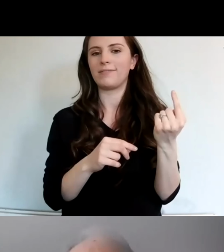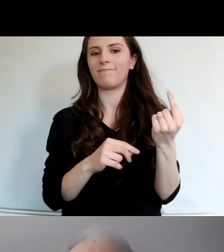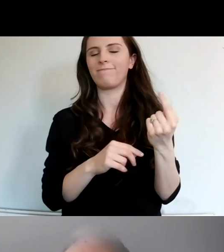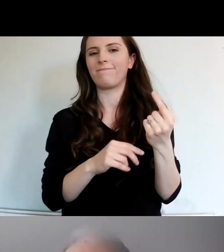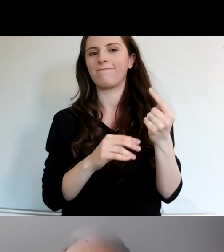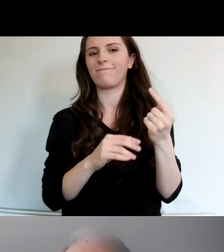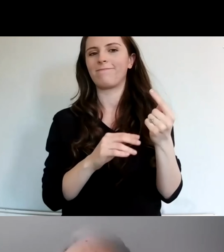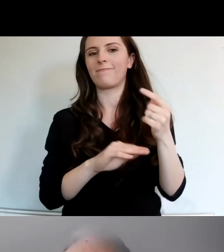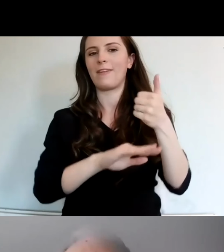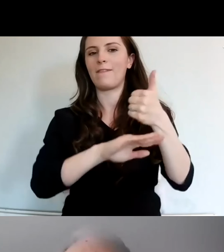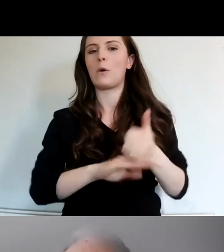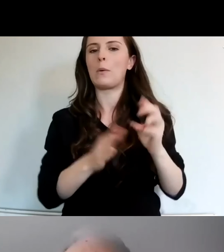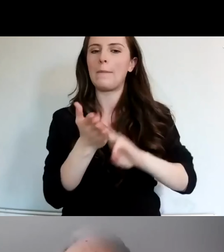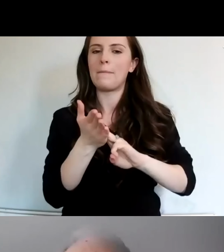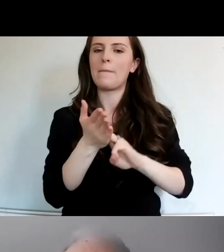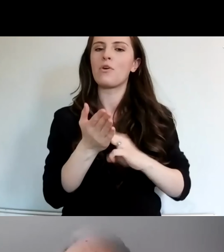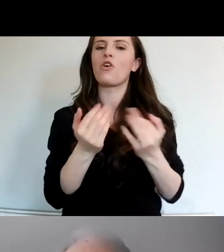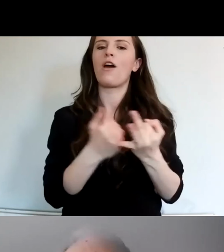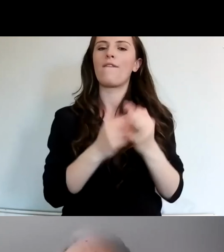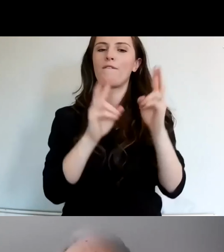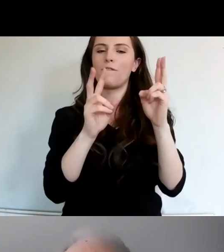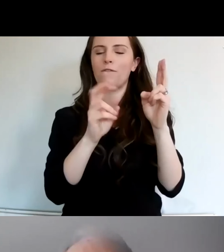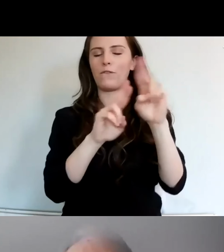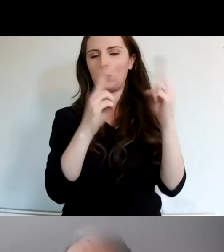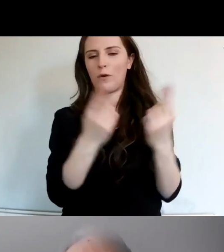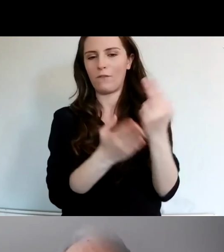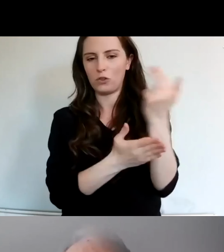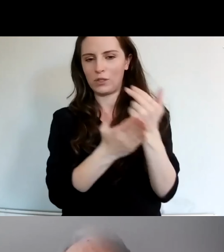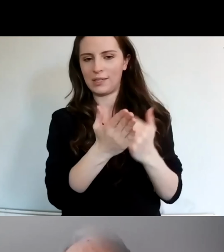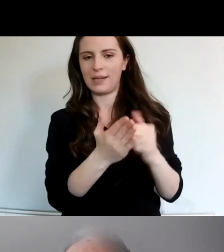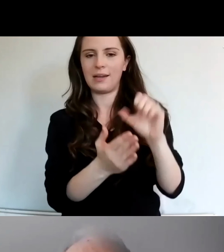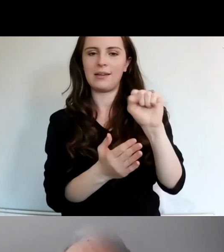of the term Universal Design from Steinfeld